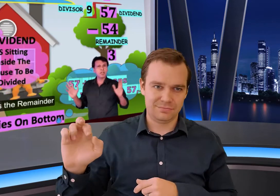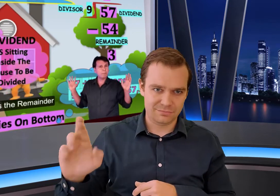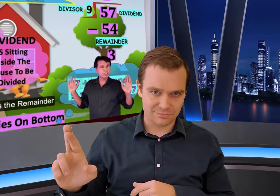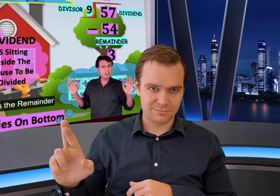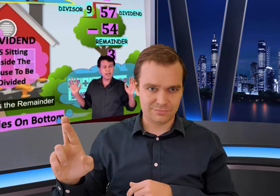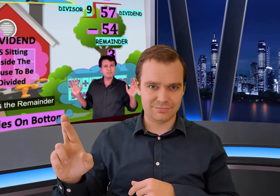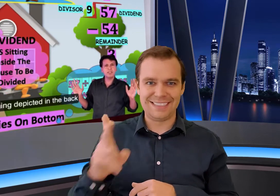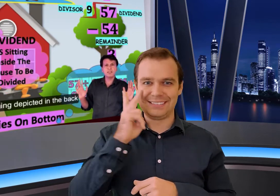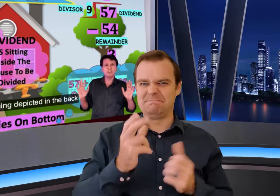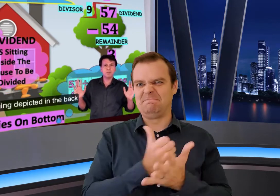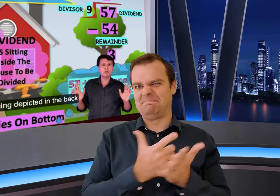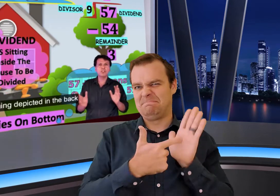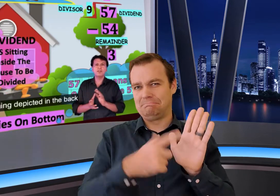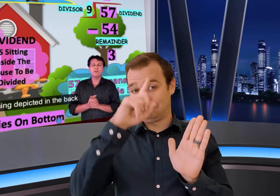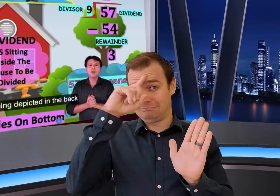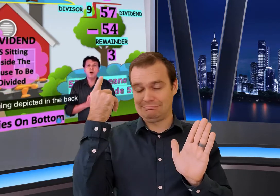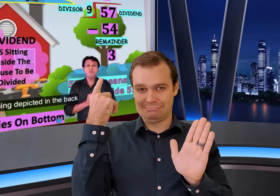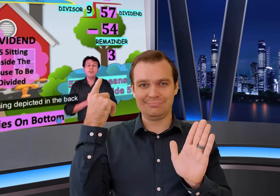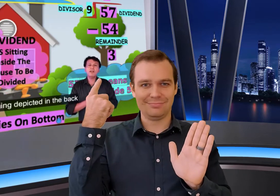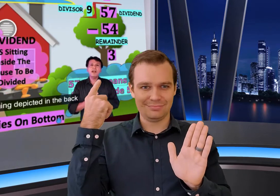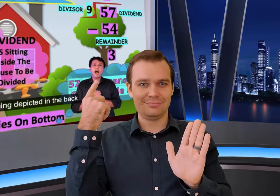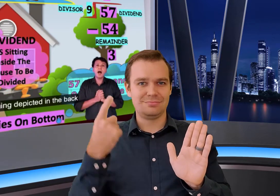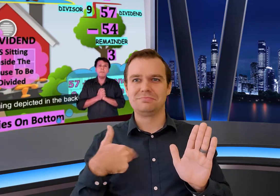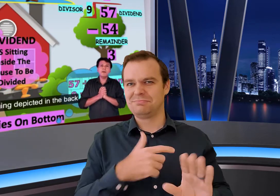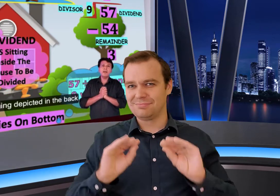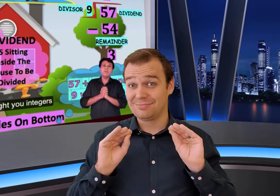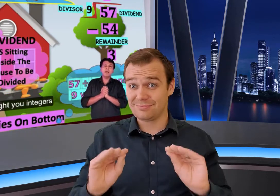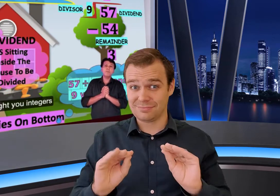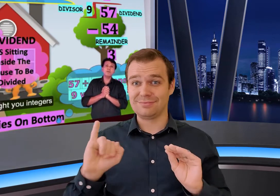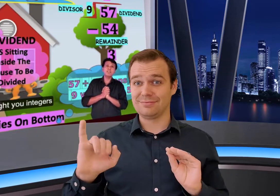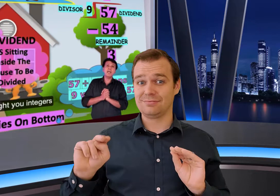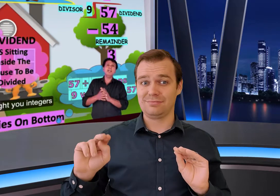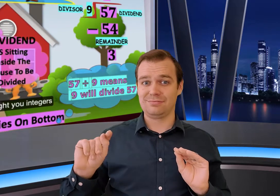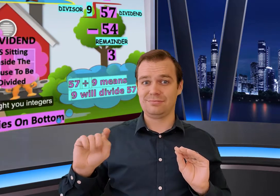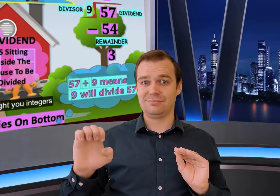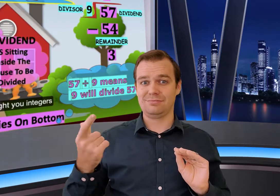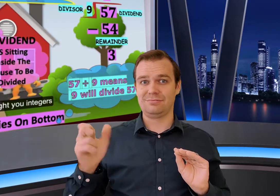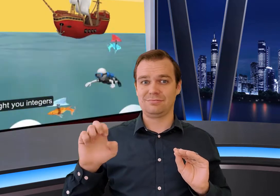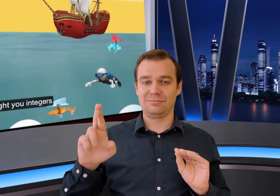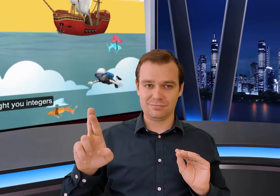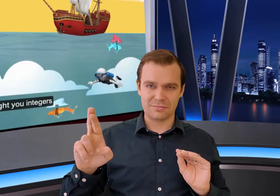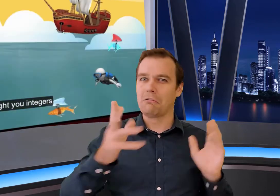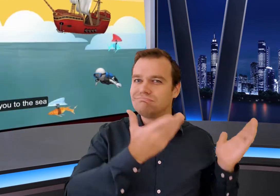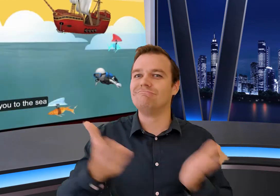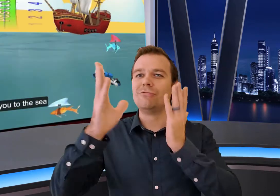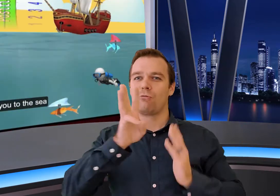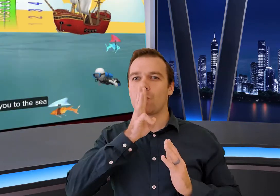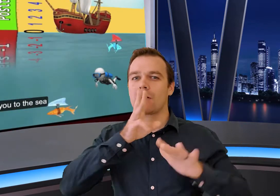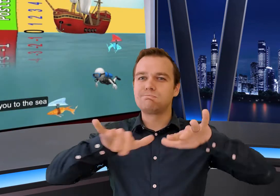and below is the Remainder You can see everything depicted in the back and we taught you integers